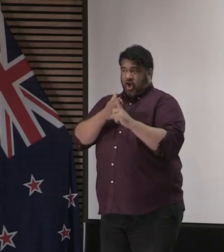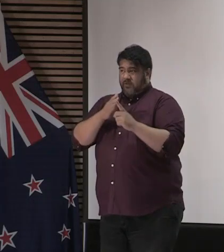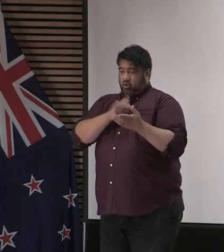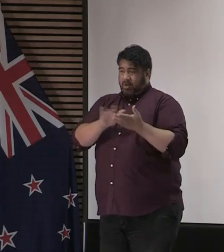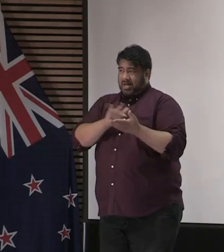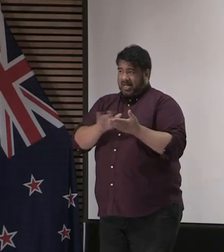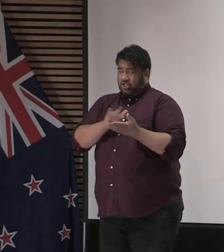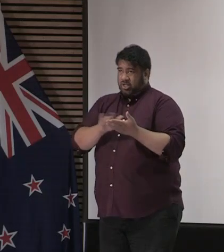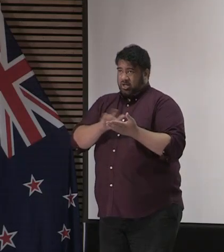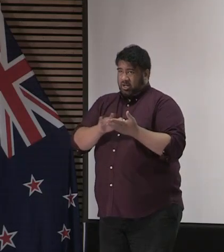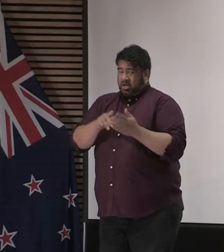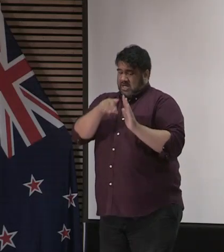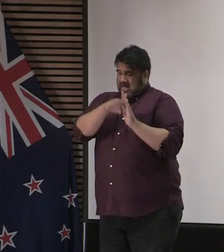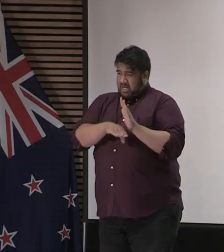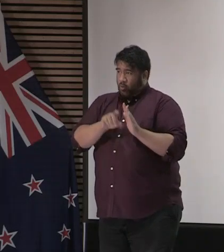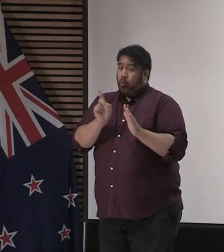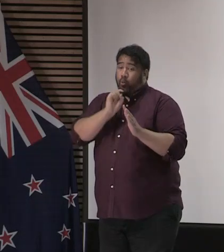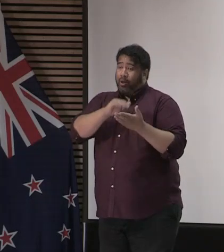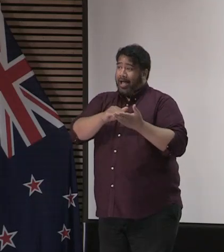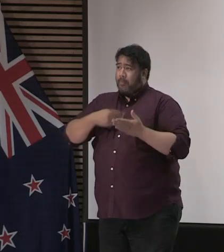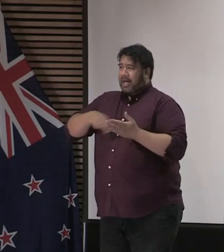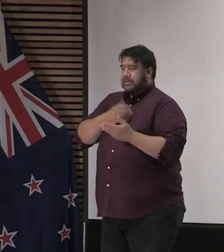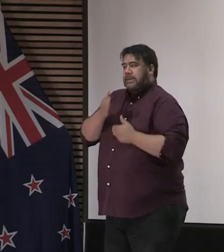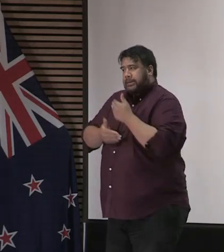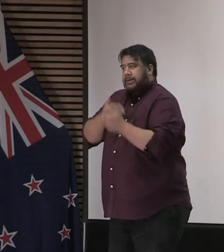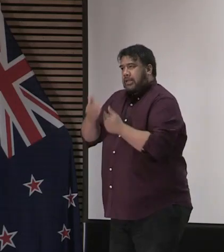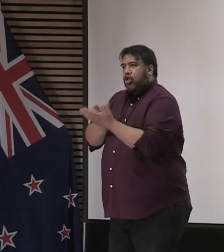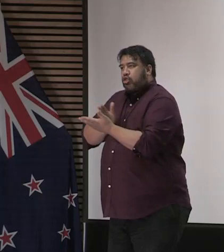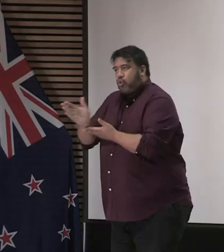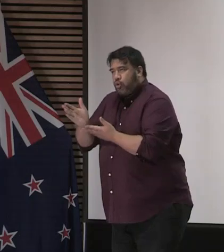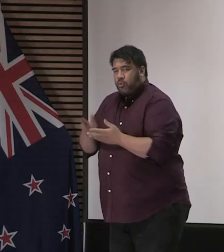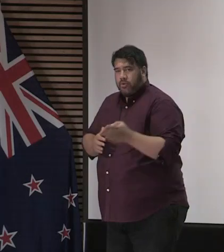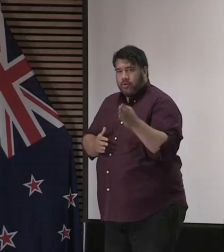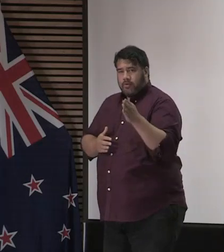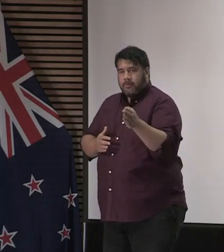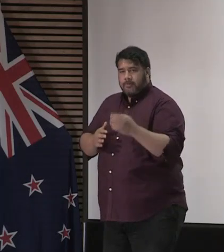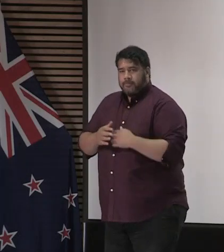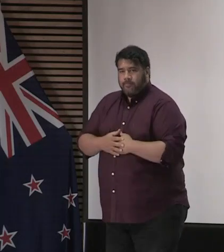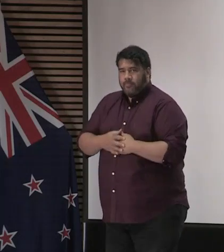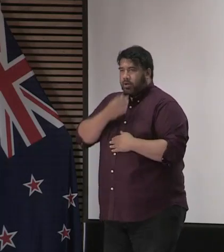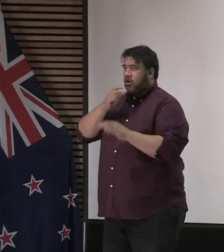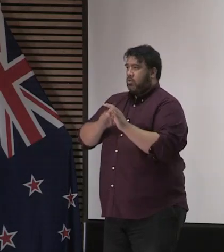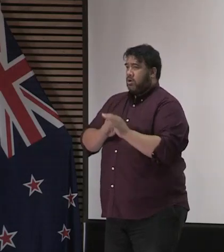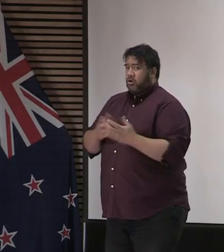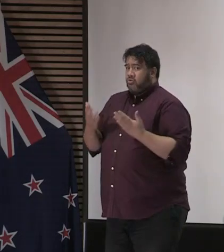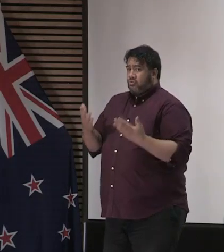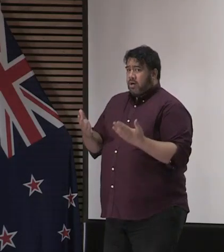the goal of elimination will be what will see us through,